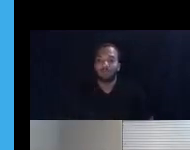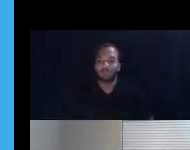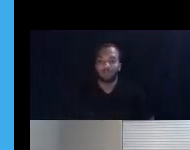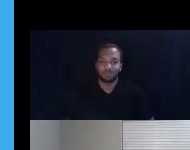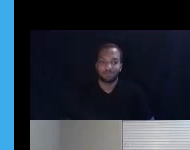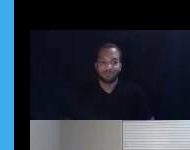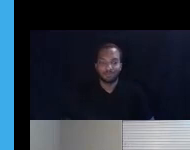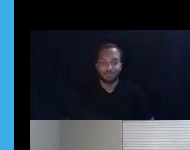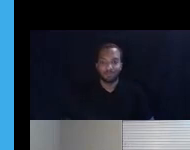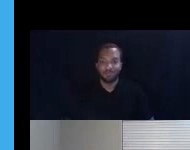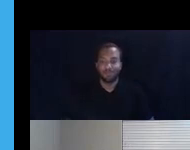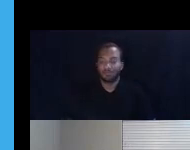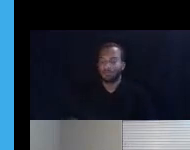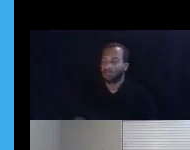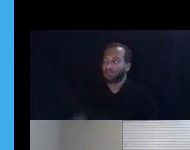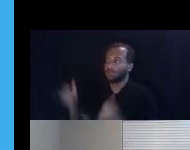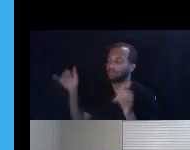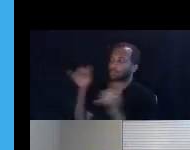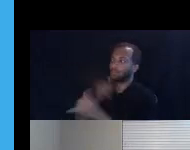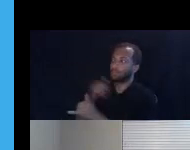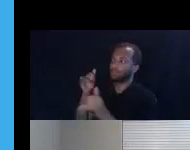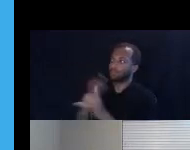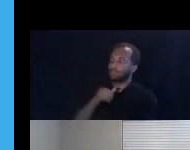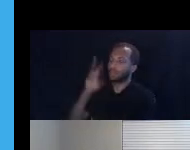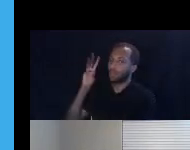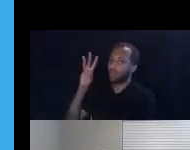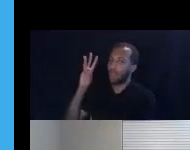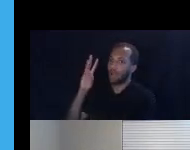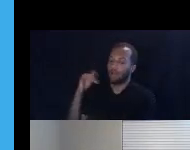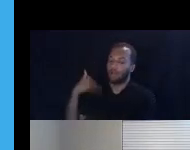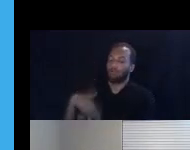Wow. Thank you all so much for sharing.